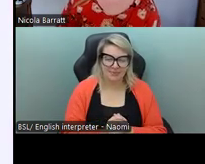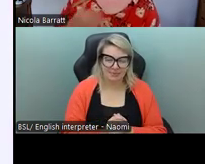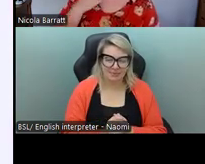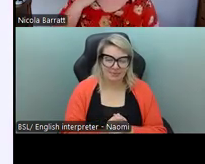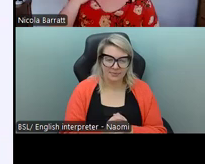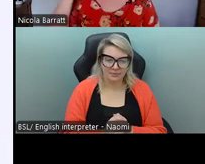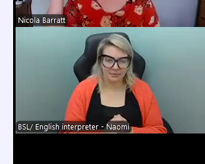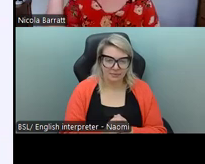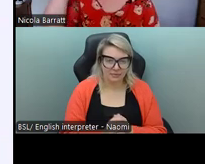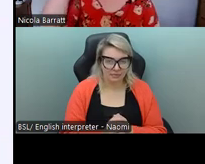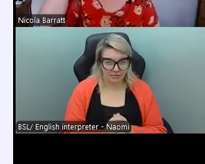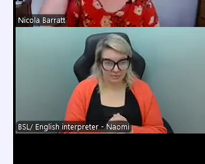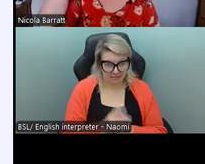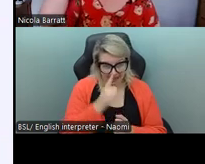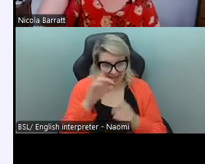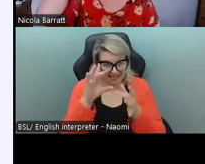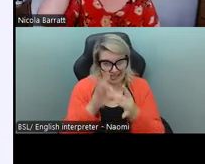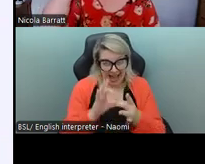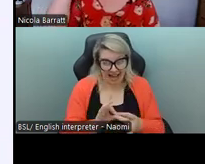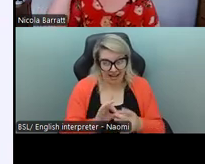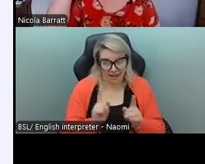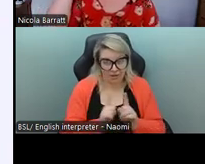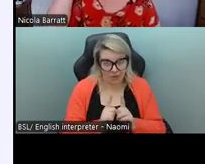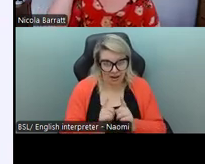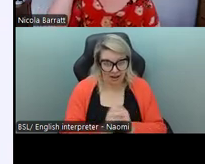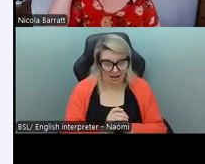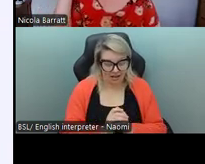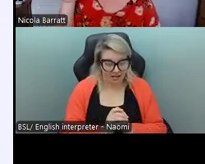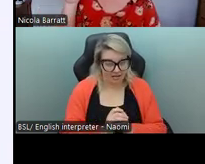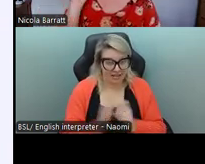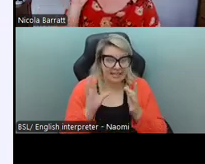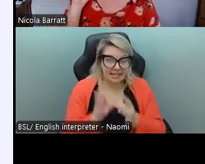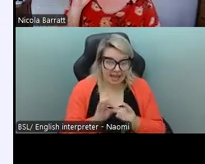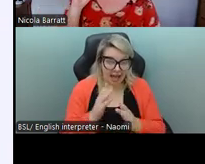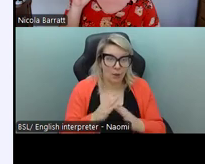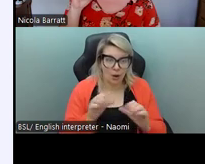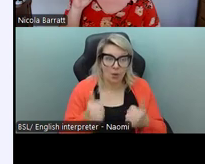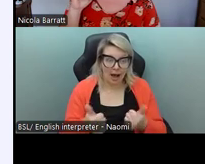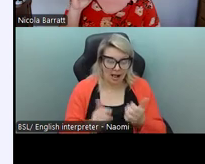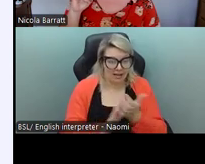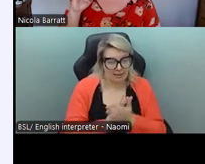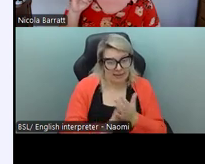You can tag people in your posts on here, and this actually works really nicely for engagement and visibility.